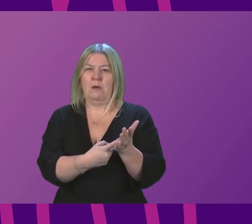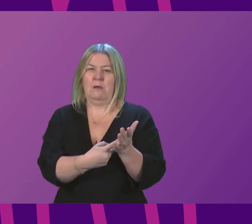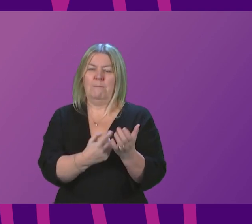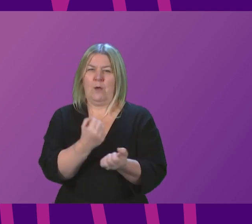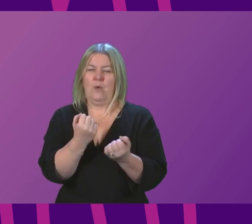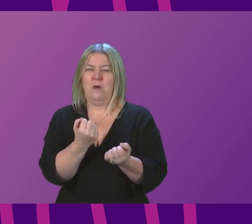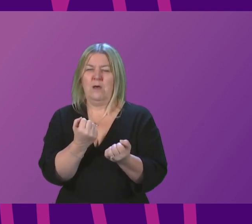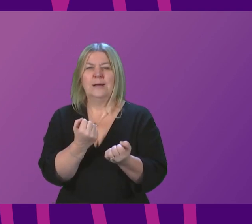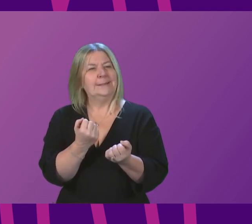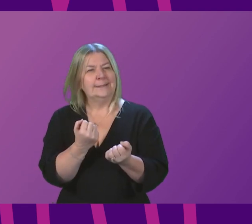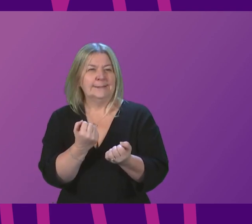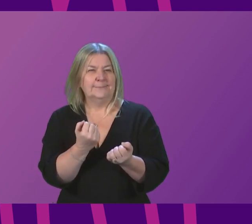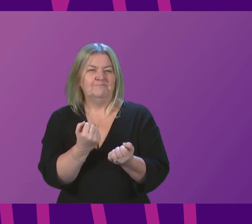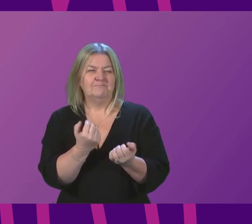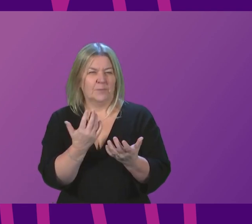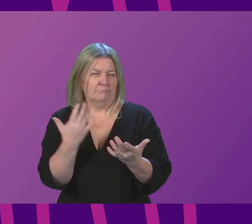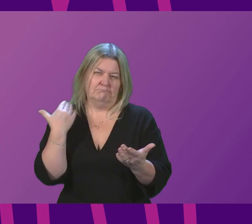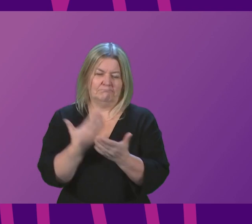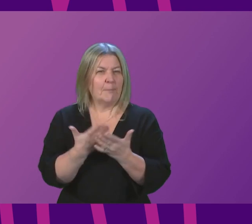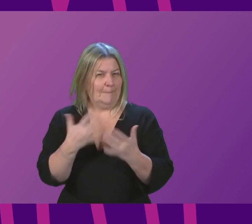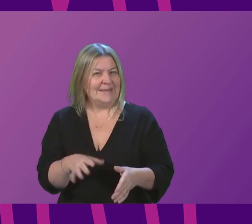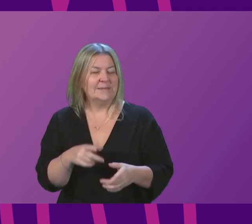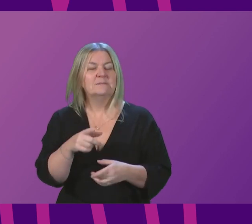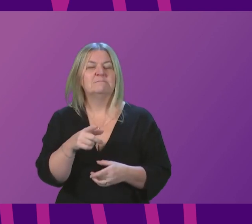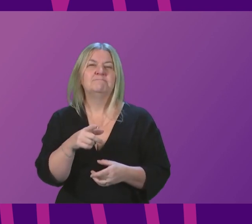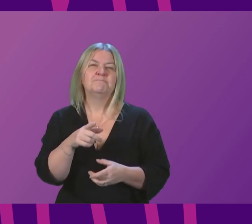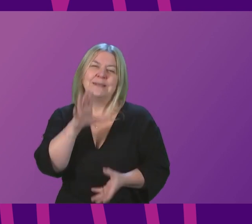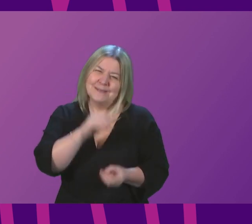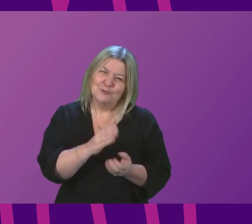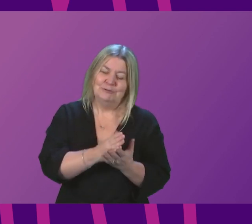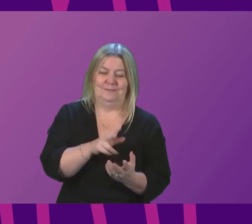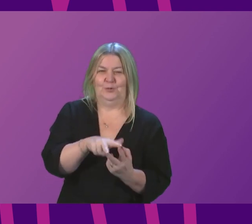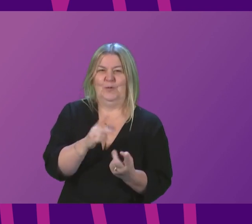In summary, there are two reasons why I am behind that view: new nuclear power is not